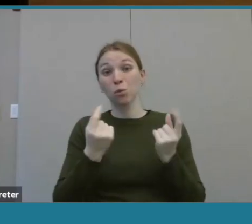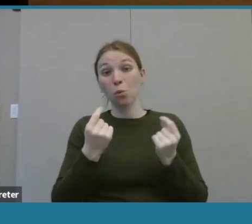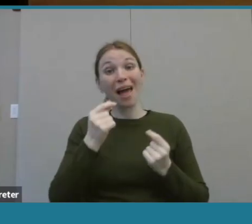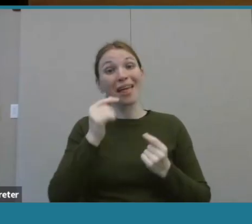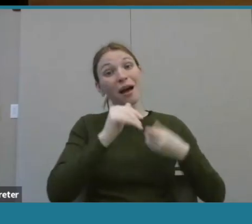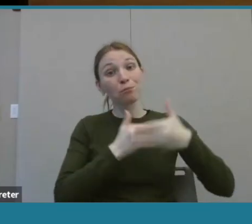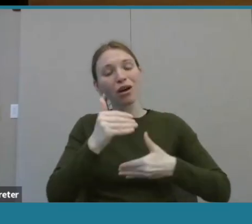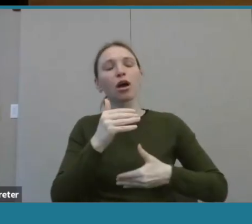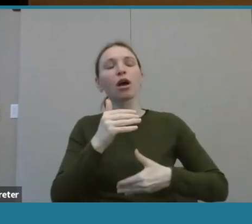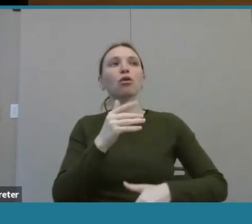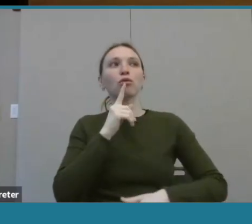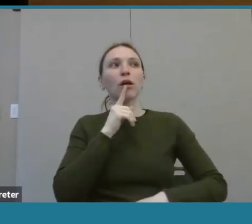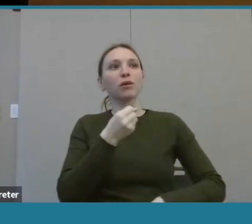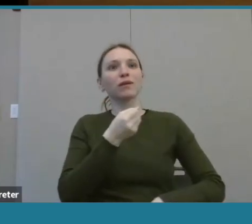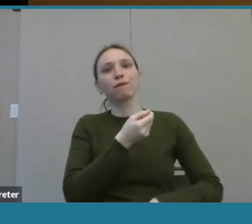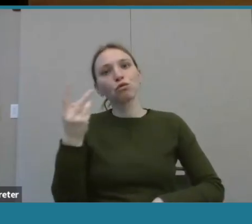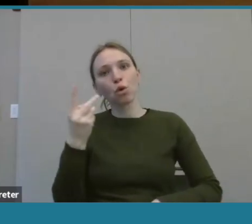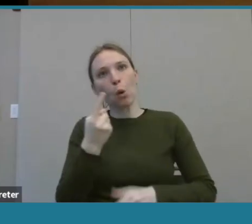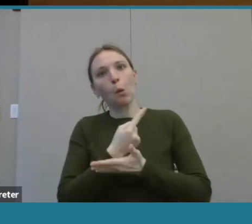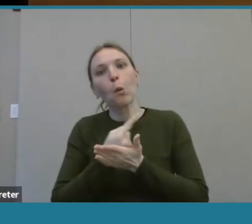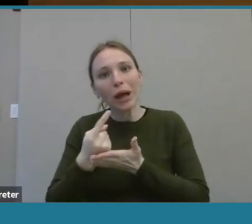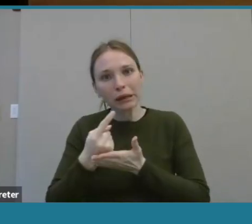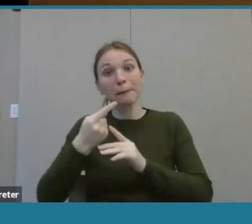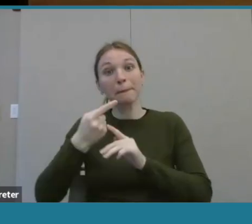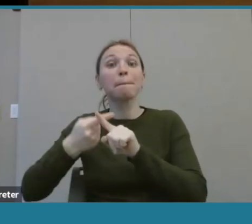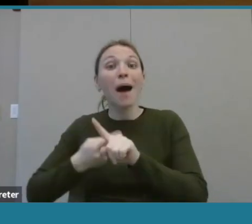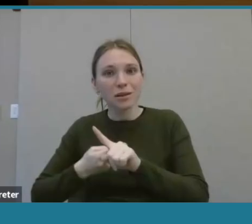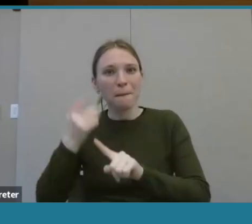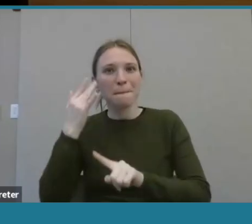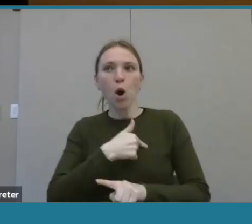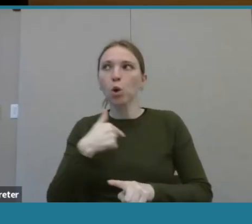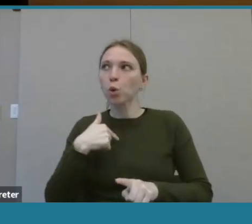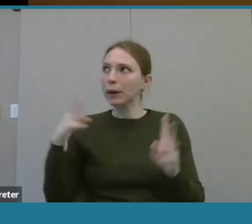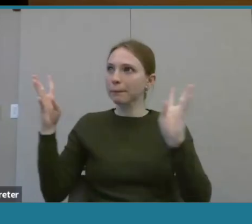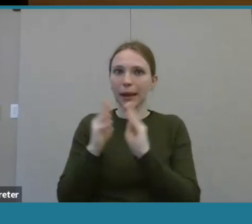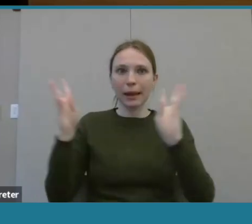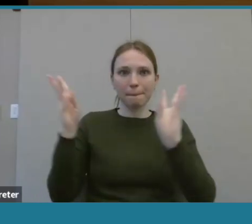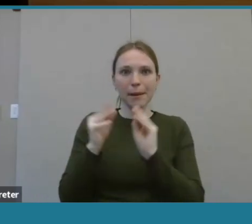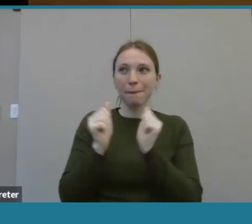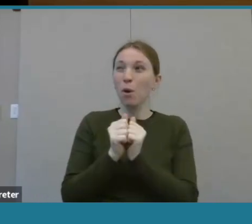months because we were doing this collaboratively on multiple Zooms with lots of buy-in from lots of individuals.